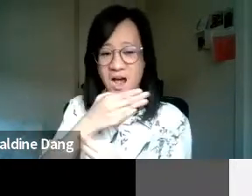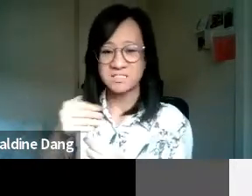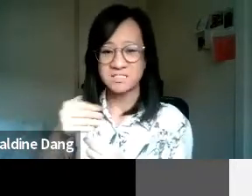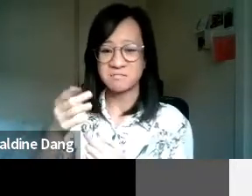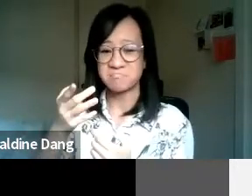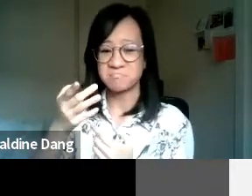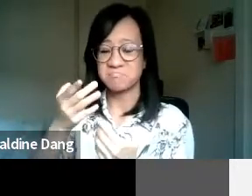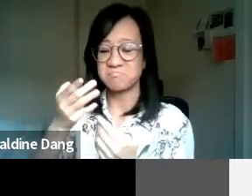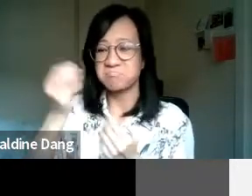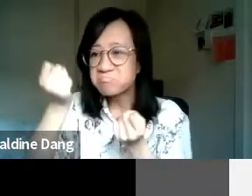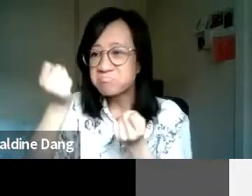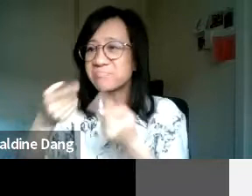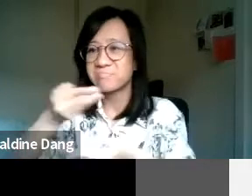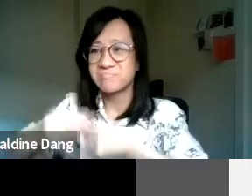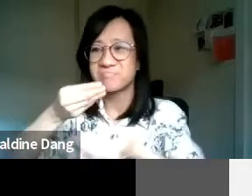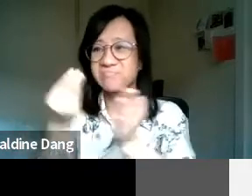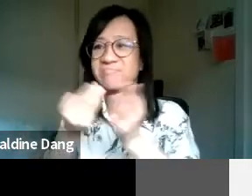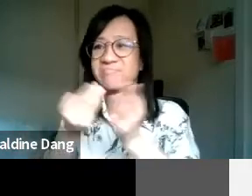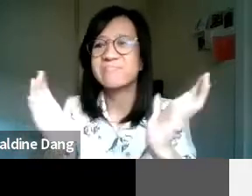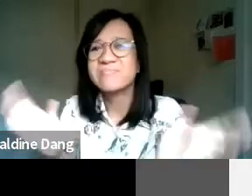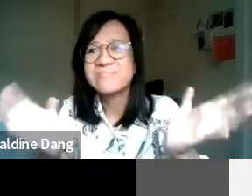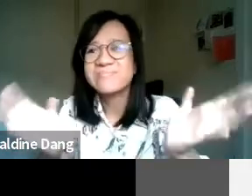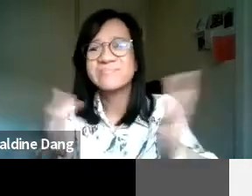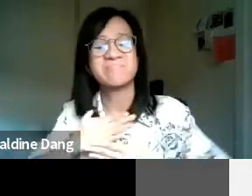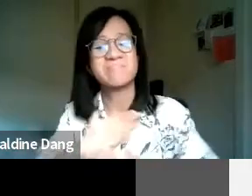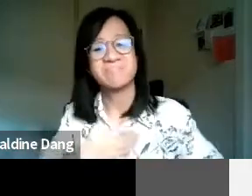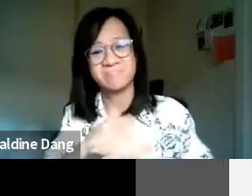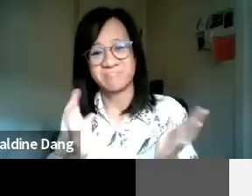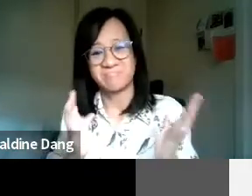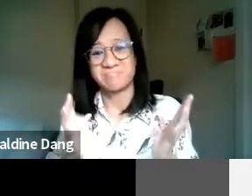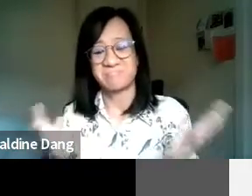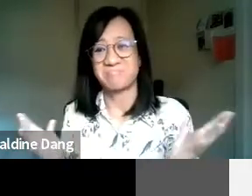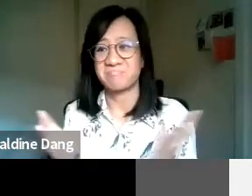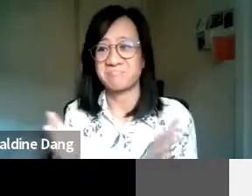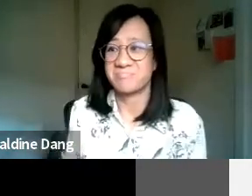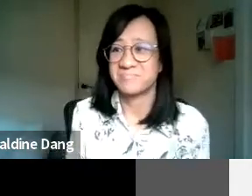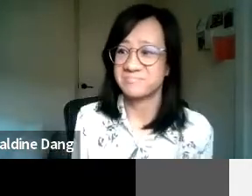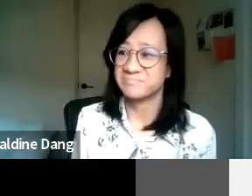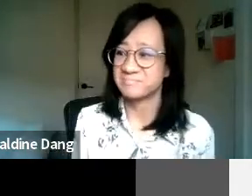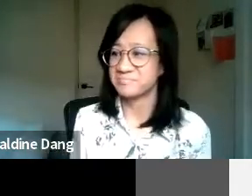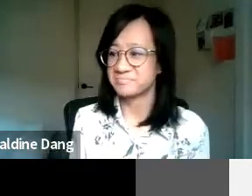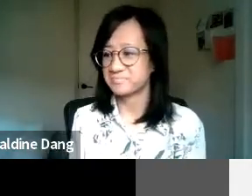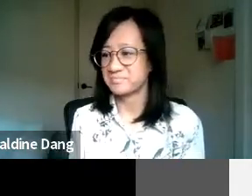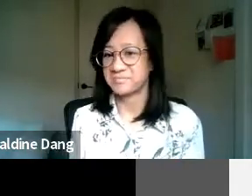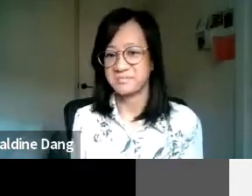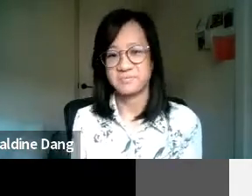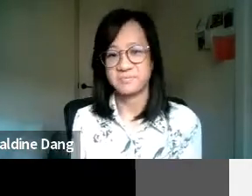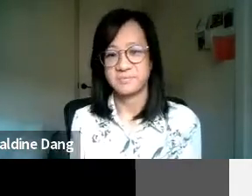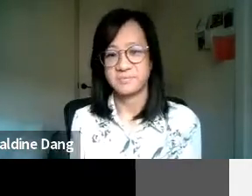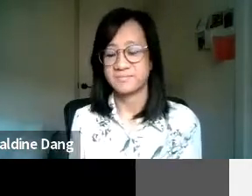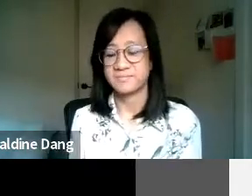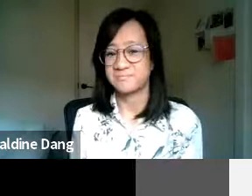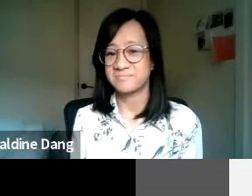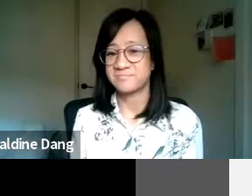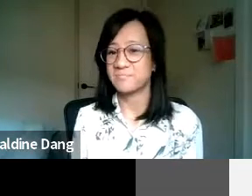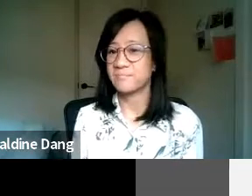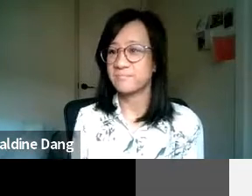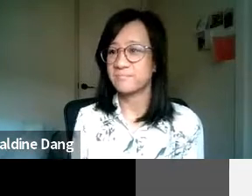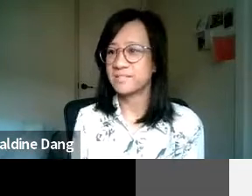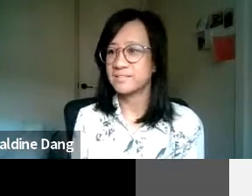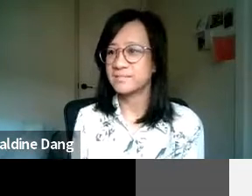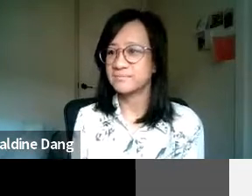She loves to meet people, and so she's very open and chatty and then it's me as the third